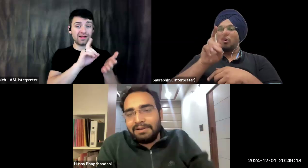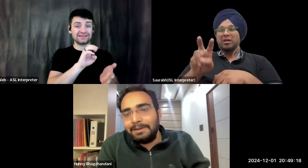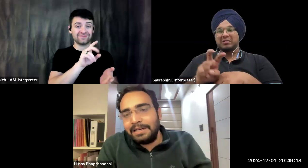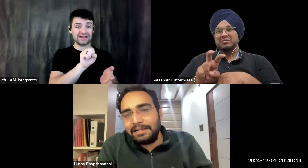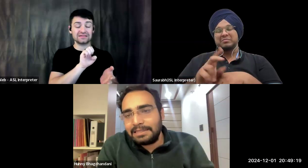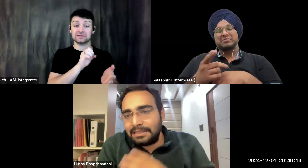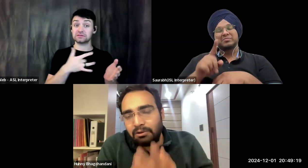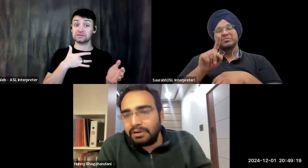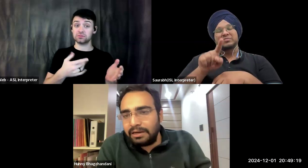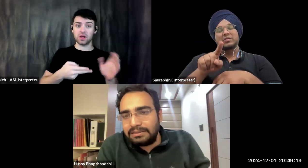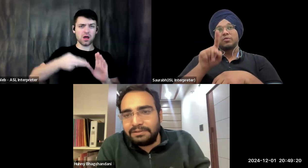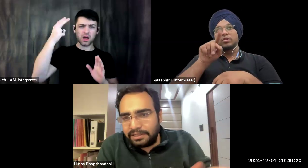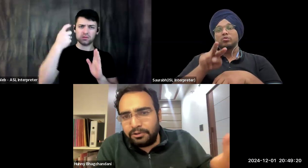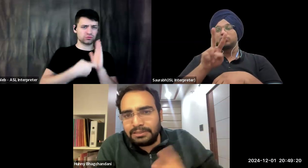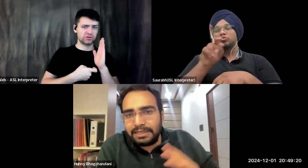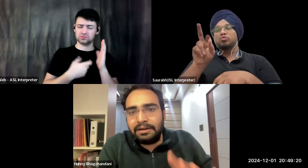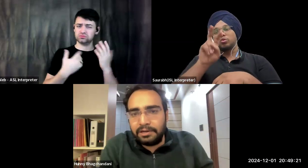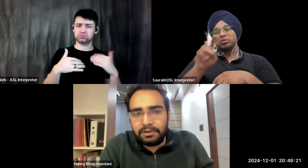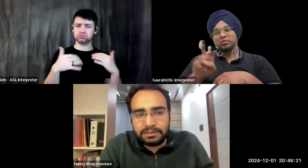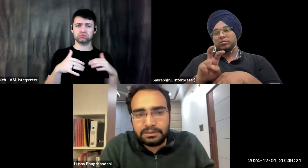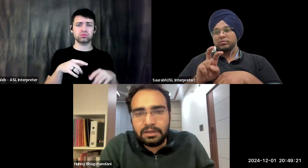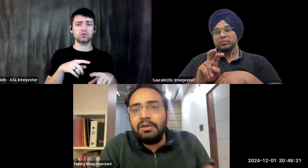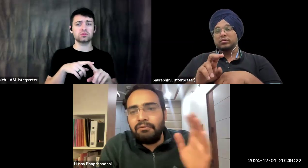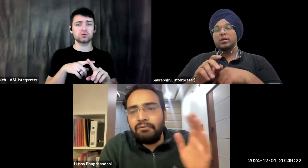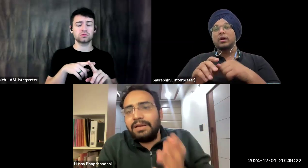And available in India is around $700, $800.